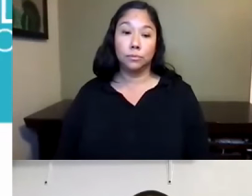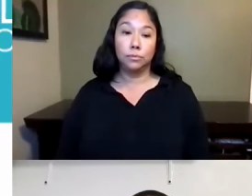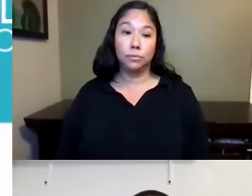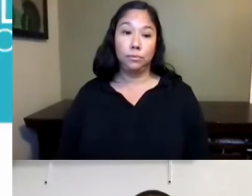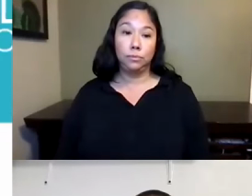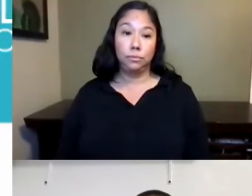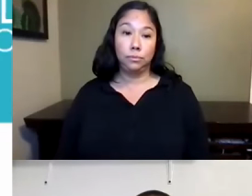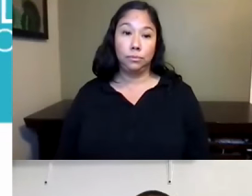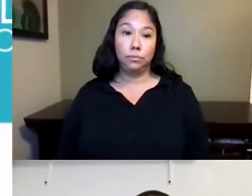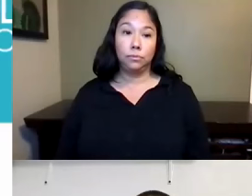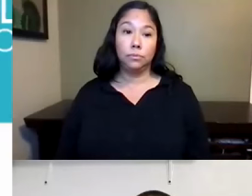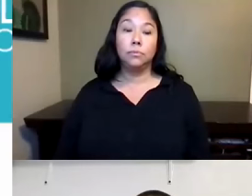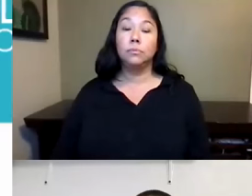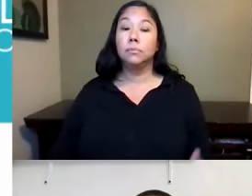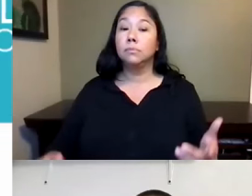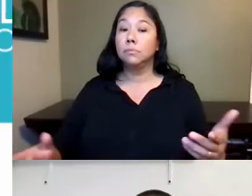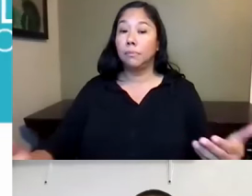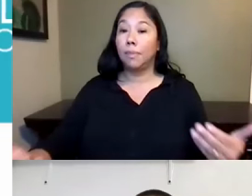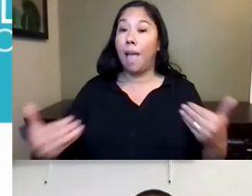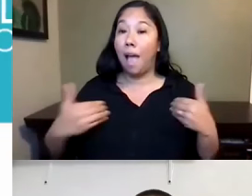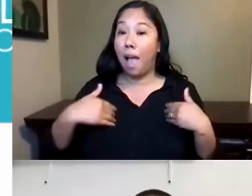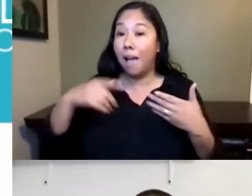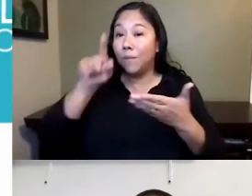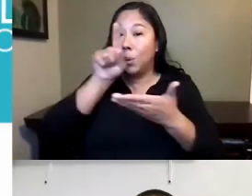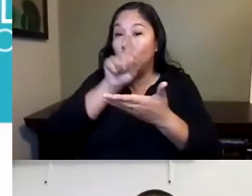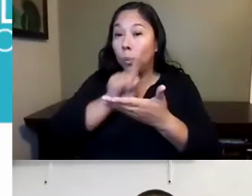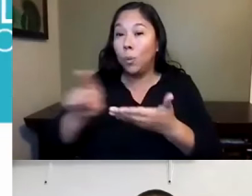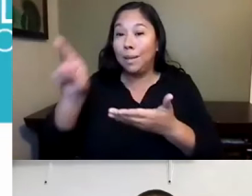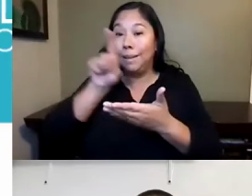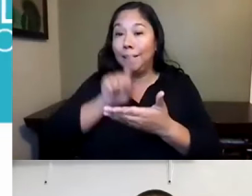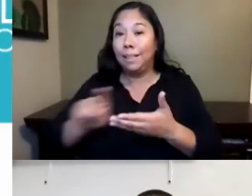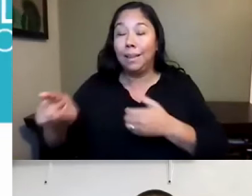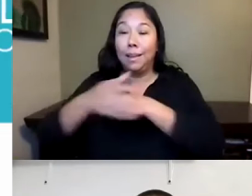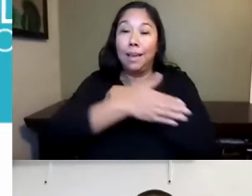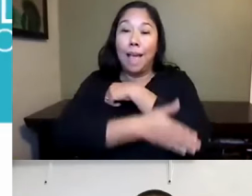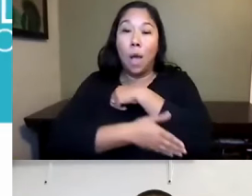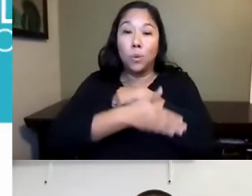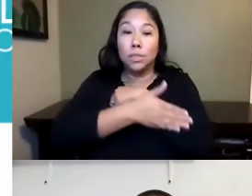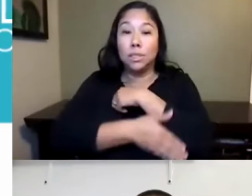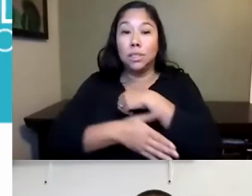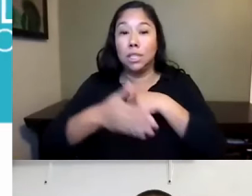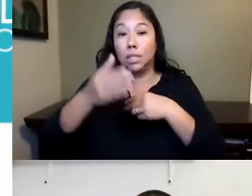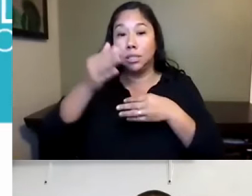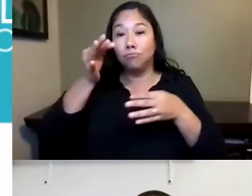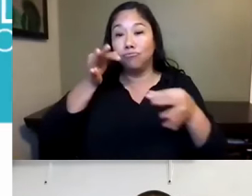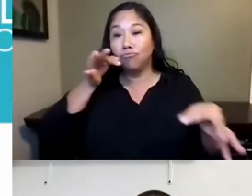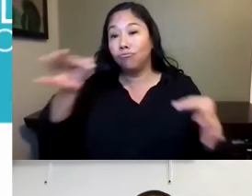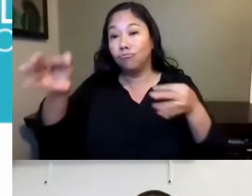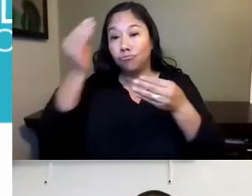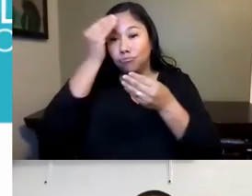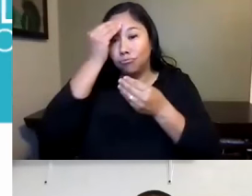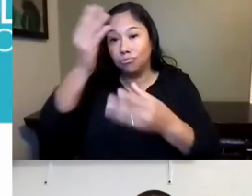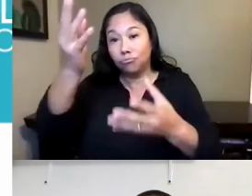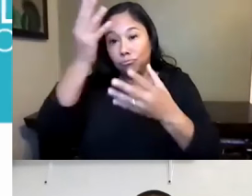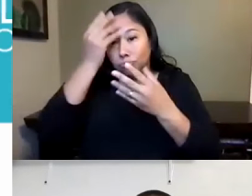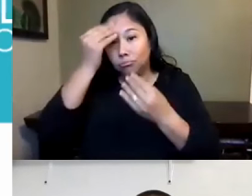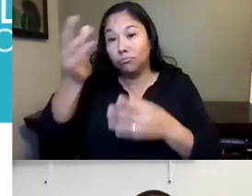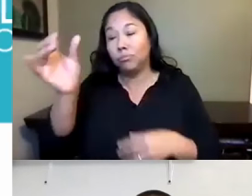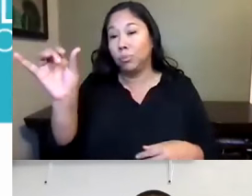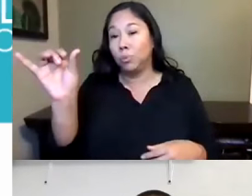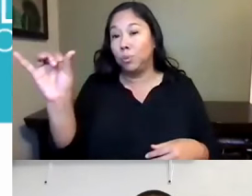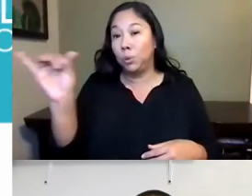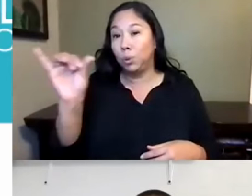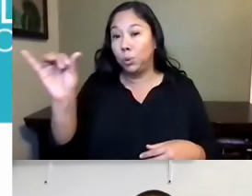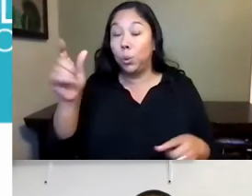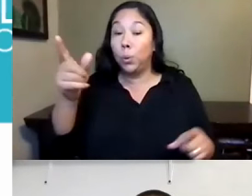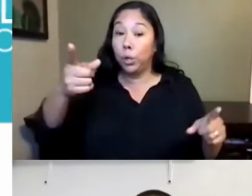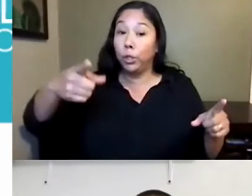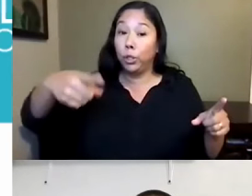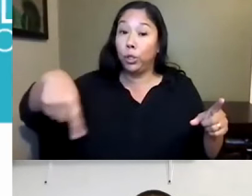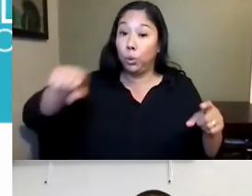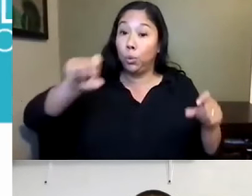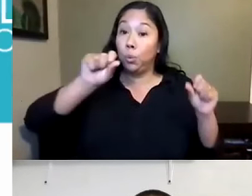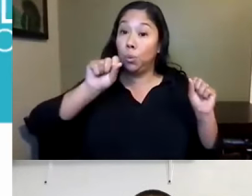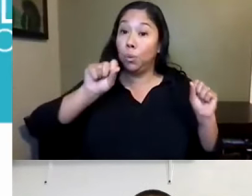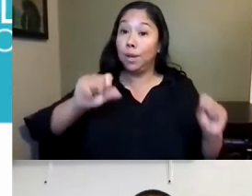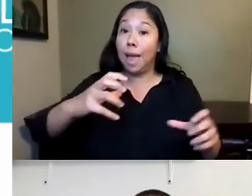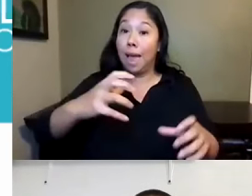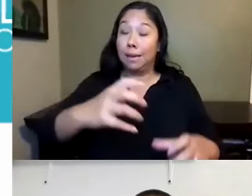There are weekly County briefings as well that you can get from coronavirus-sd.com.